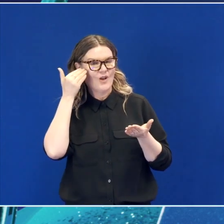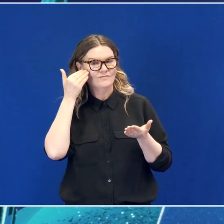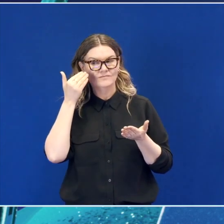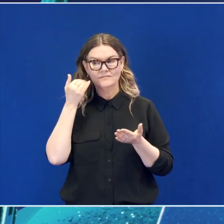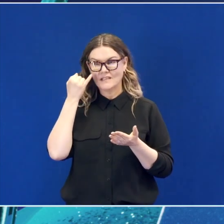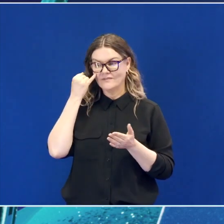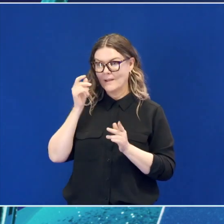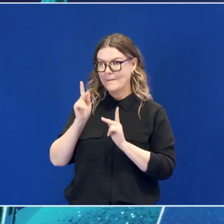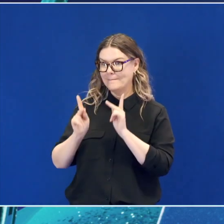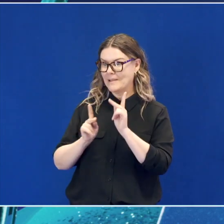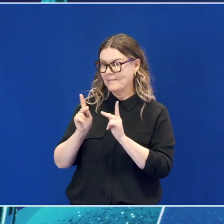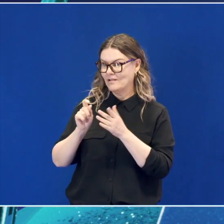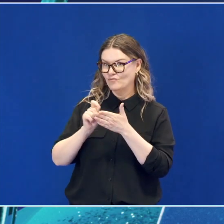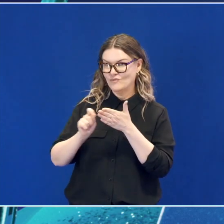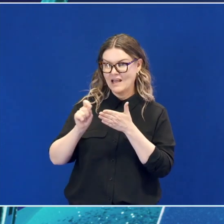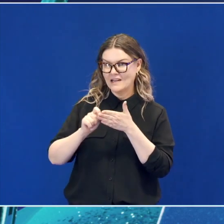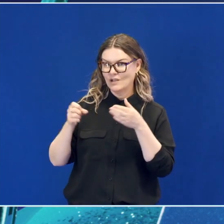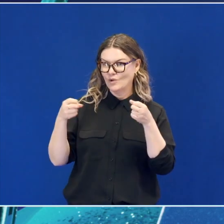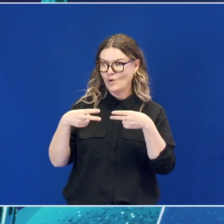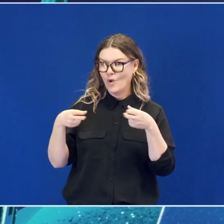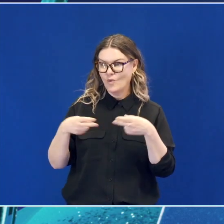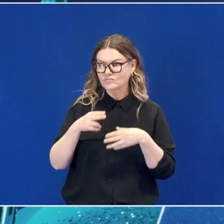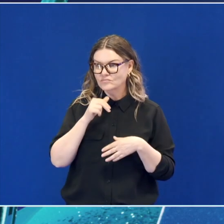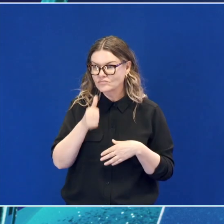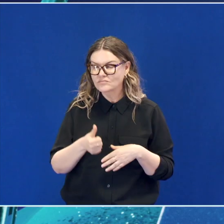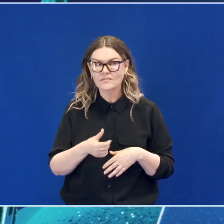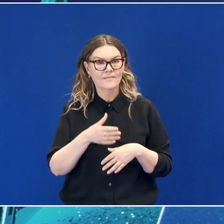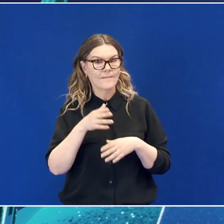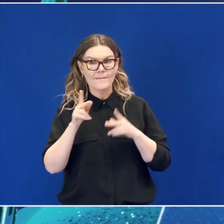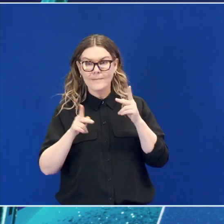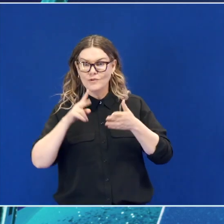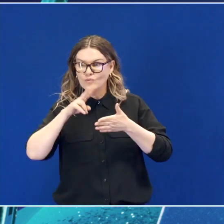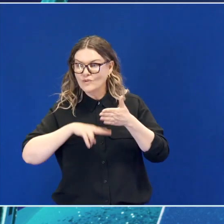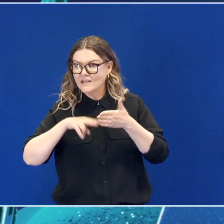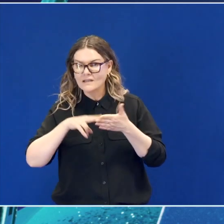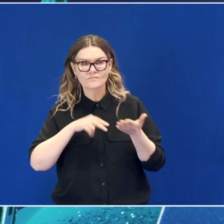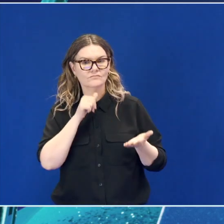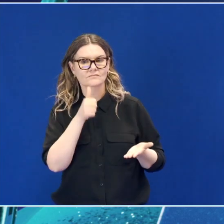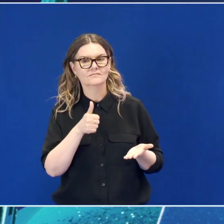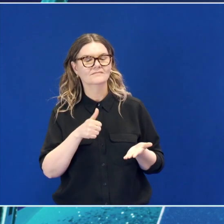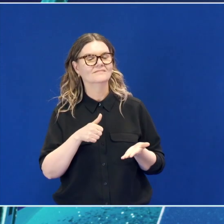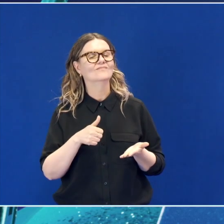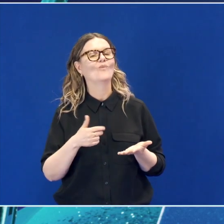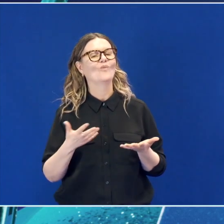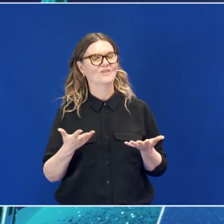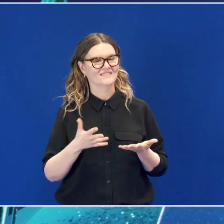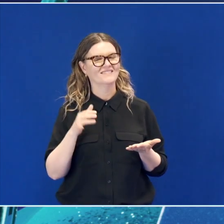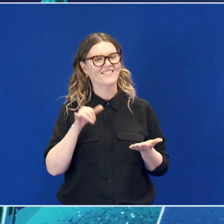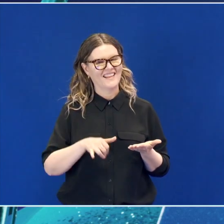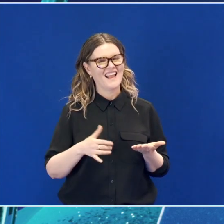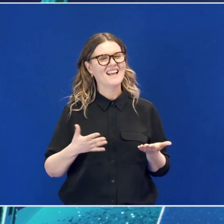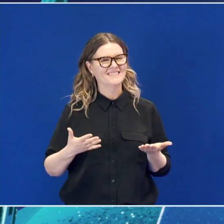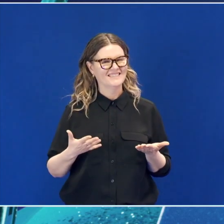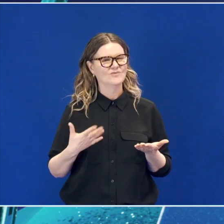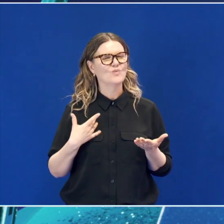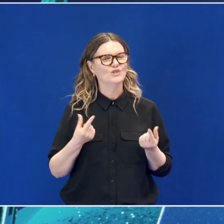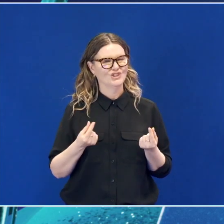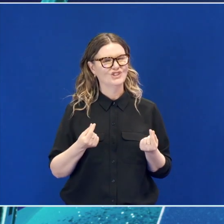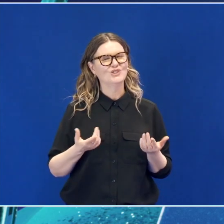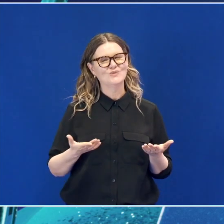and so now what do we need to do? Yeah. That's where I think it becomes really important that we teach people how to ask the right questions to the model --